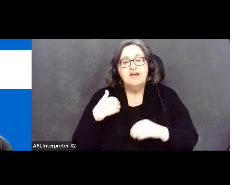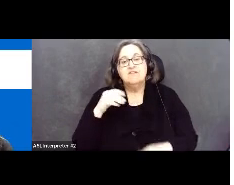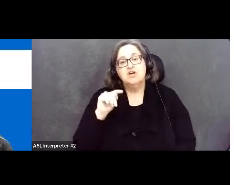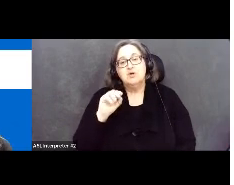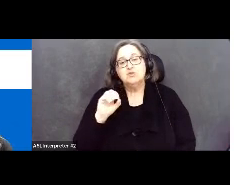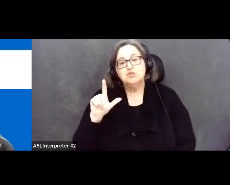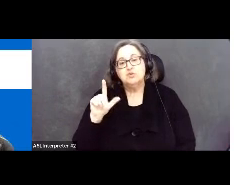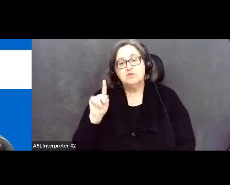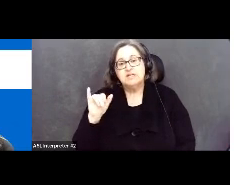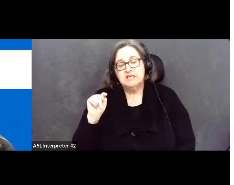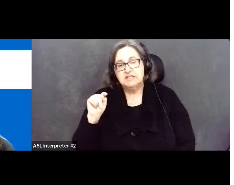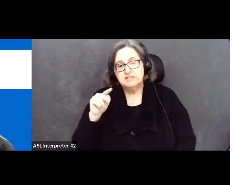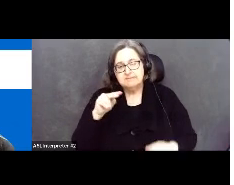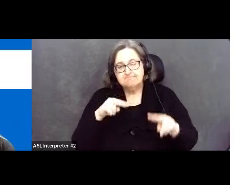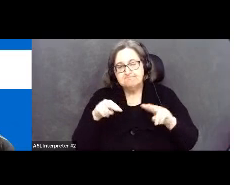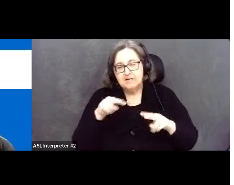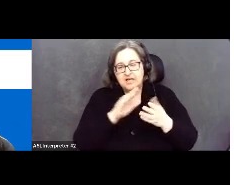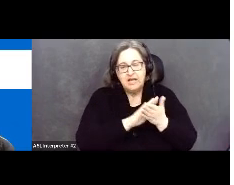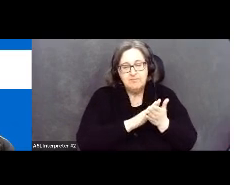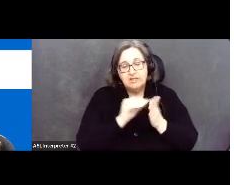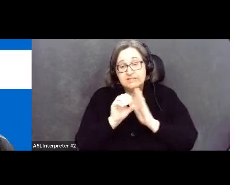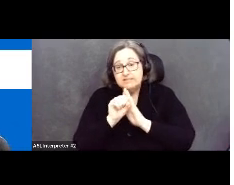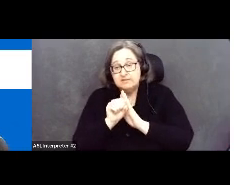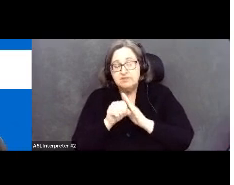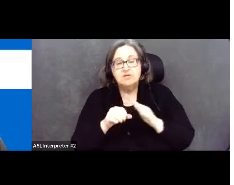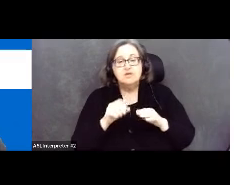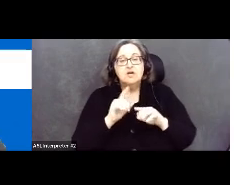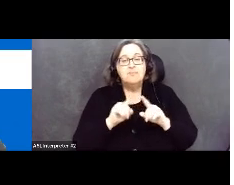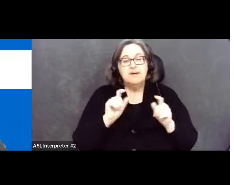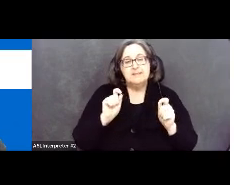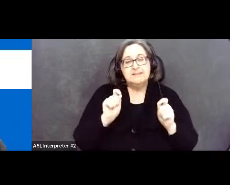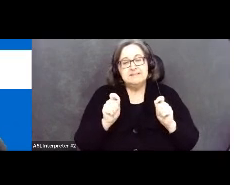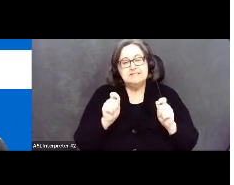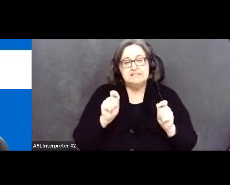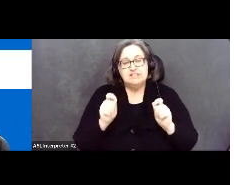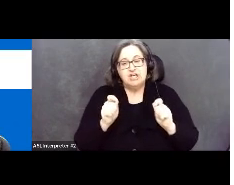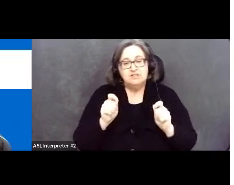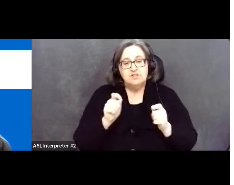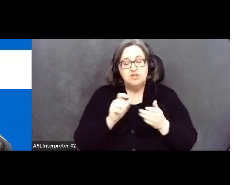not only monitor academics and symptoms But to adjust the student's academic